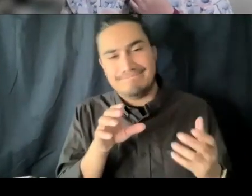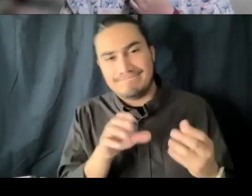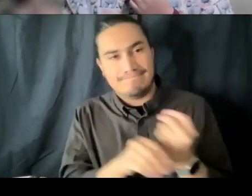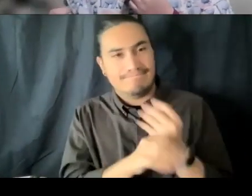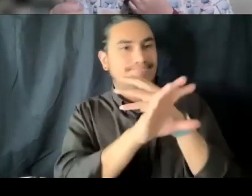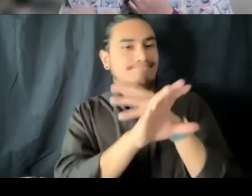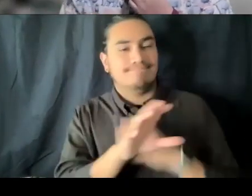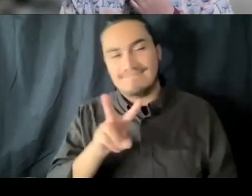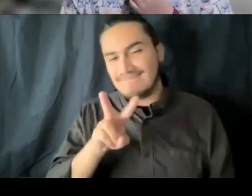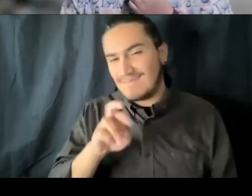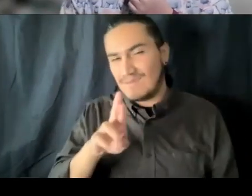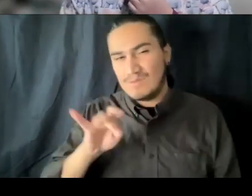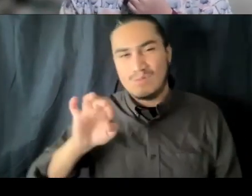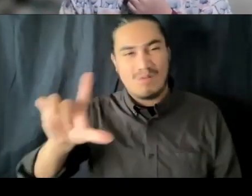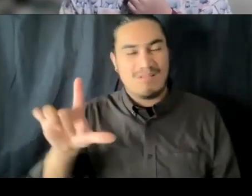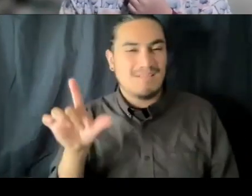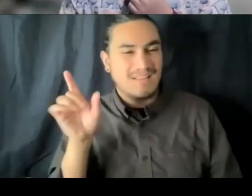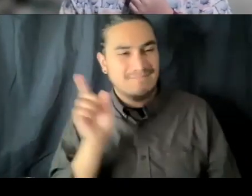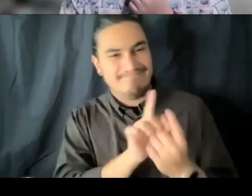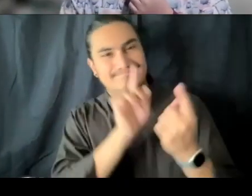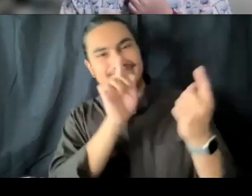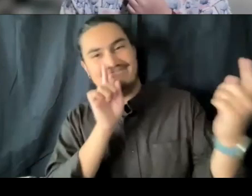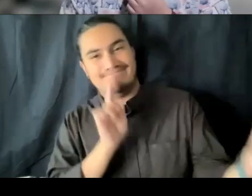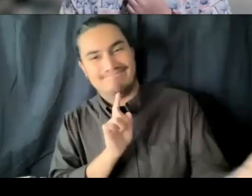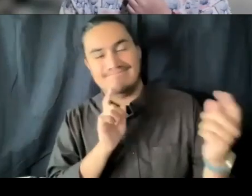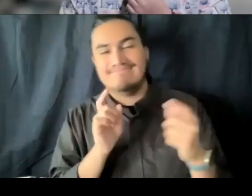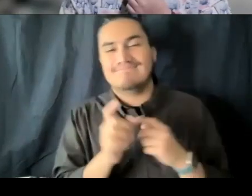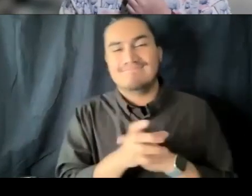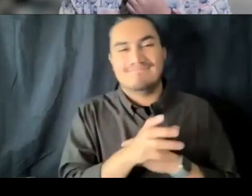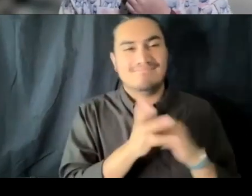We can talk over the phone or text or have Zoom meetings.